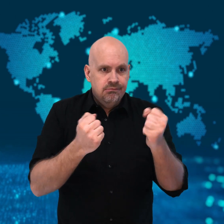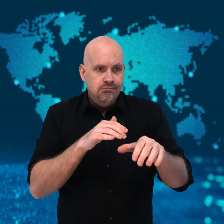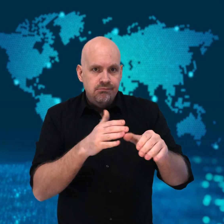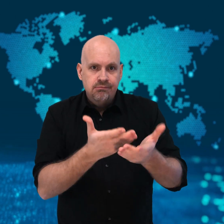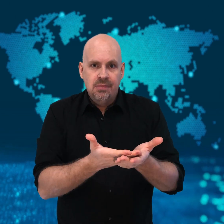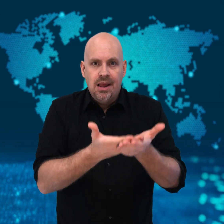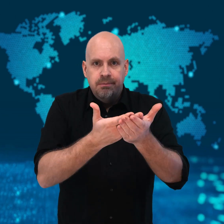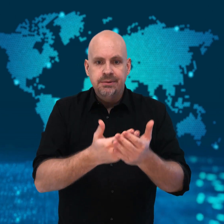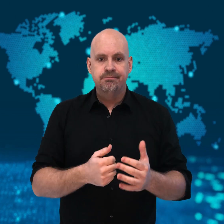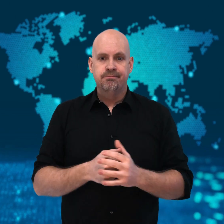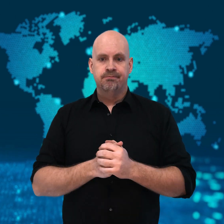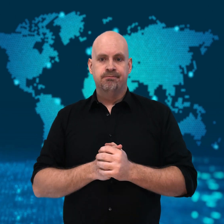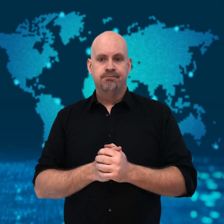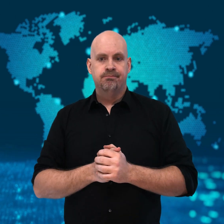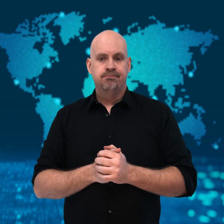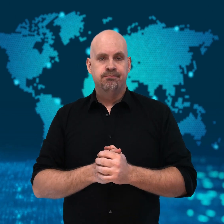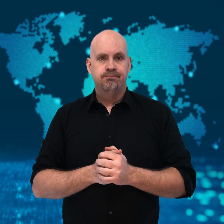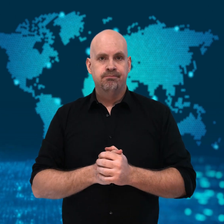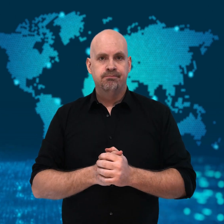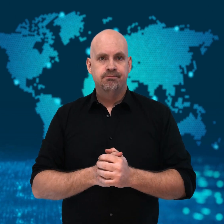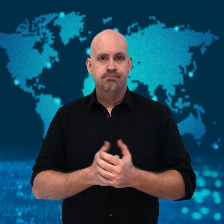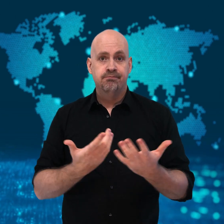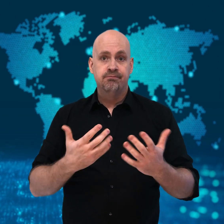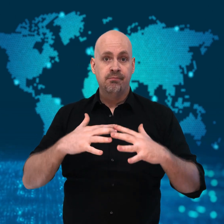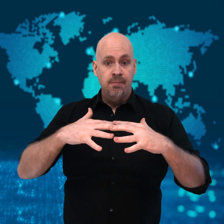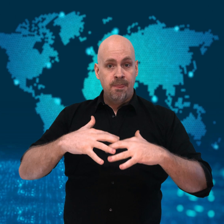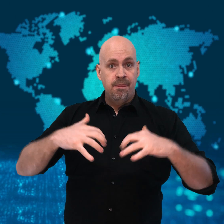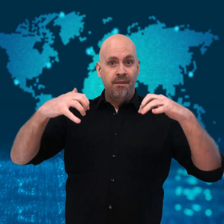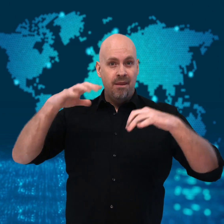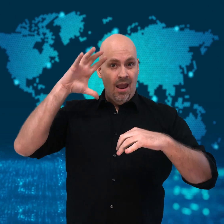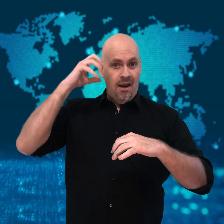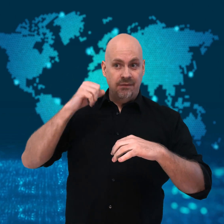vehicles from attacks during the night.